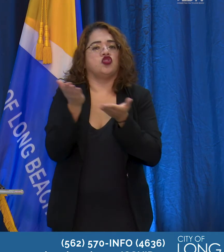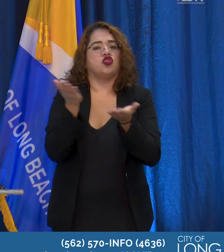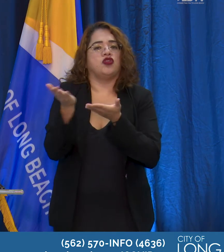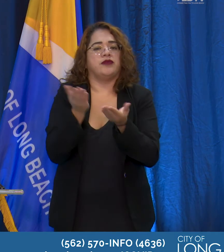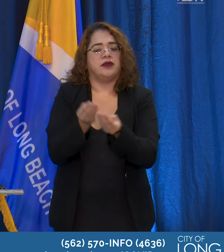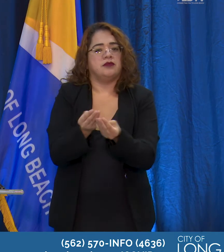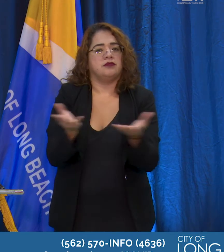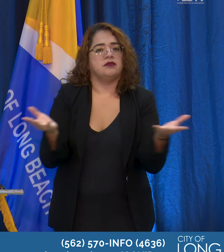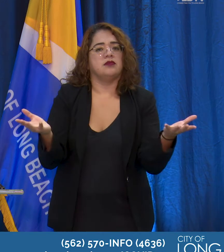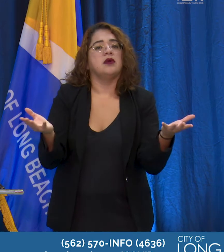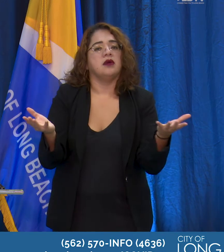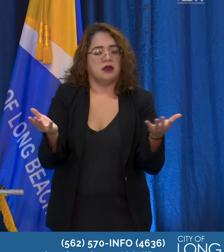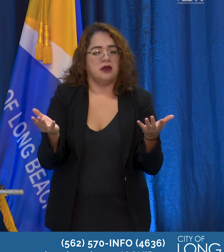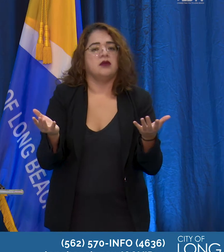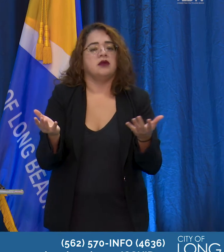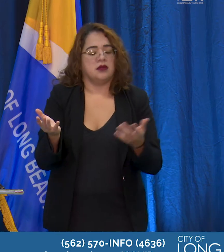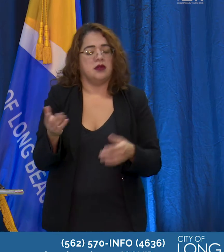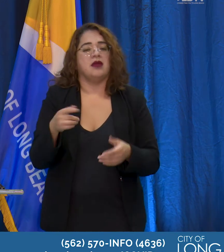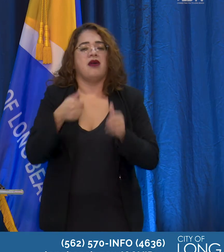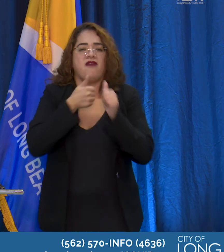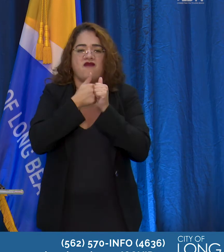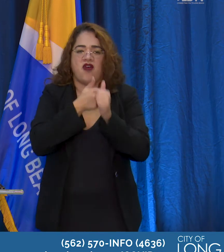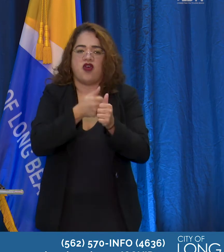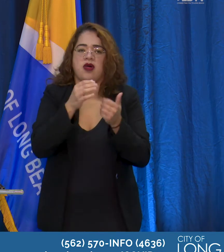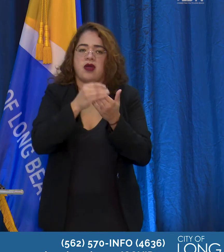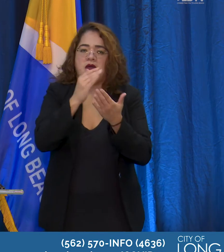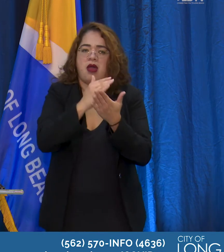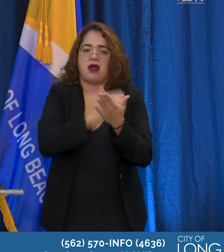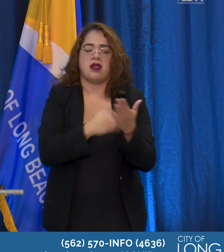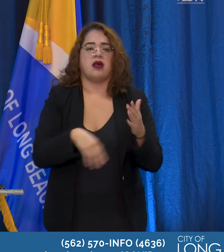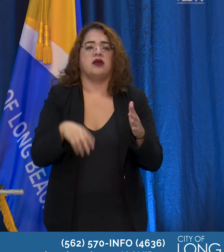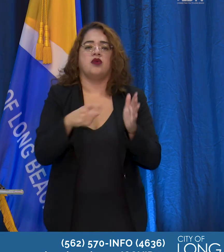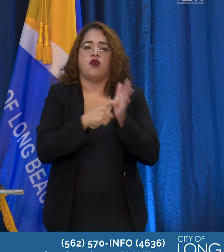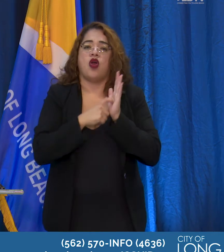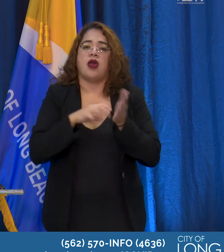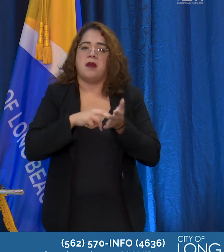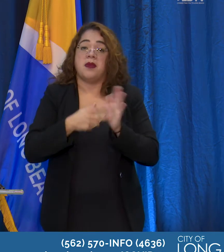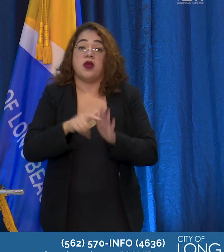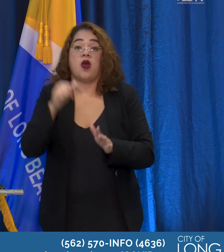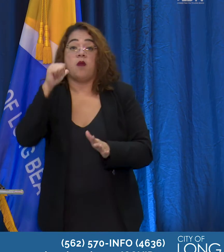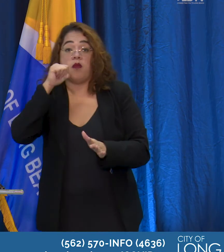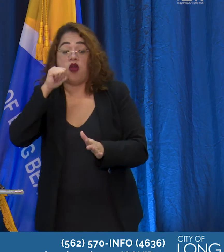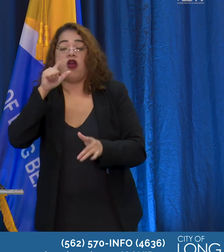all the restaurant guidance and requirements. That would be, that would be essential for,